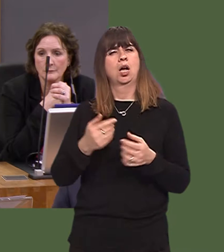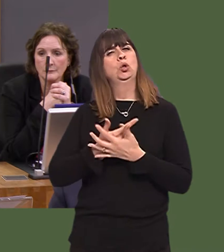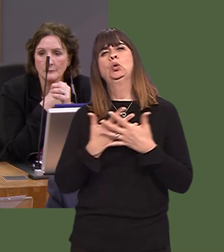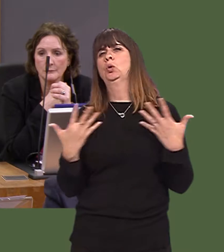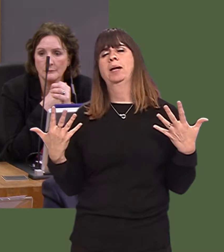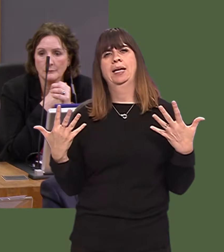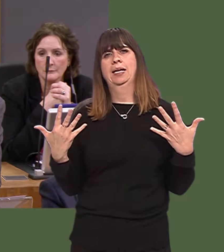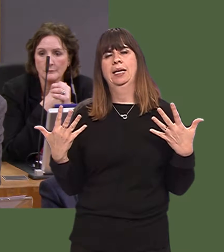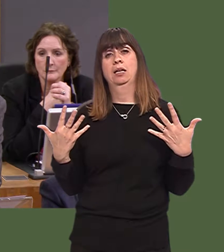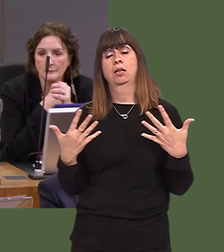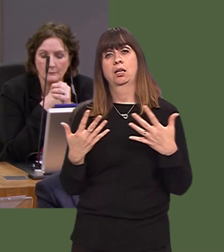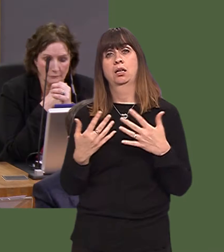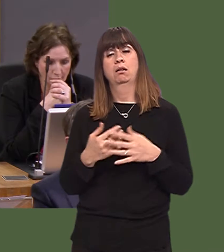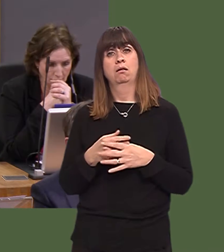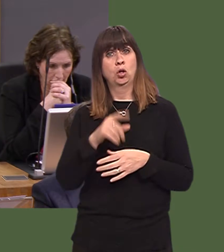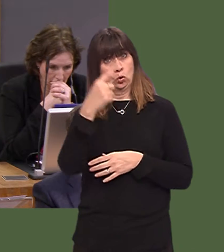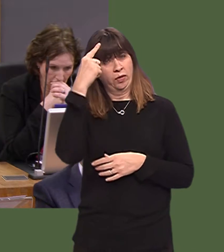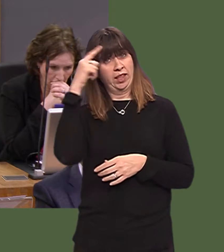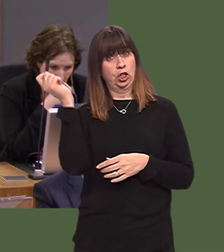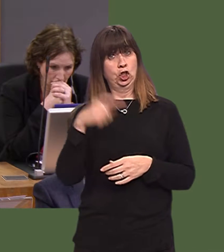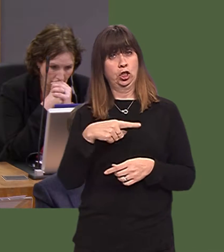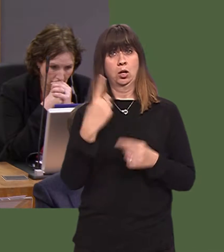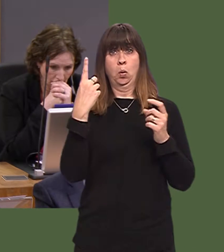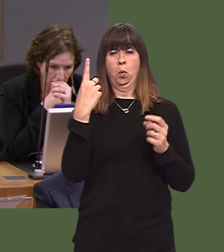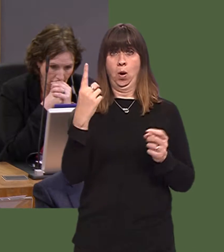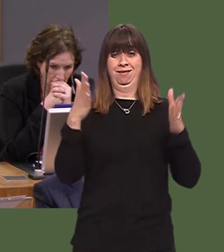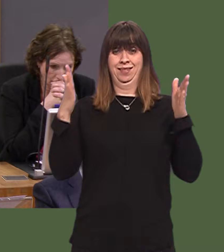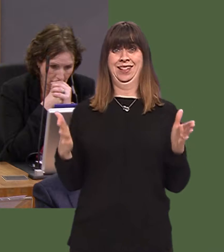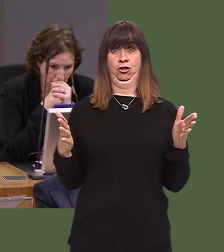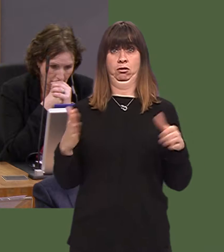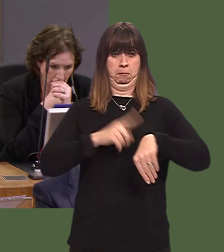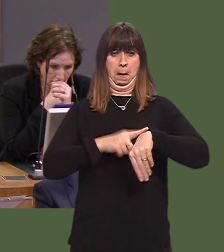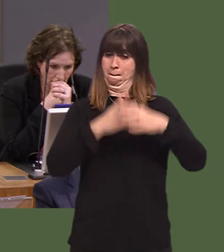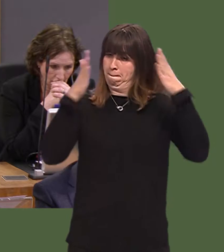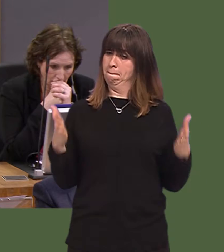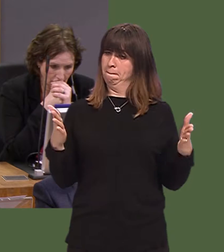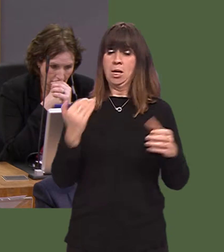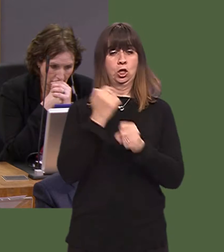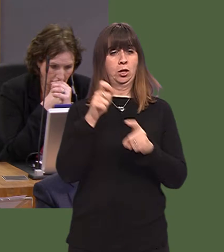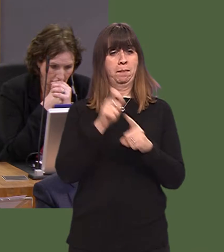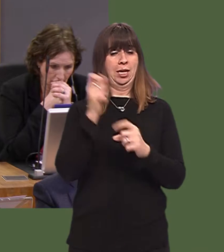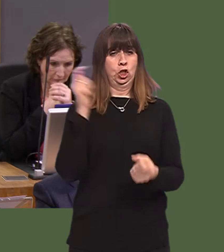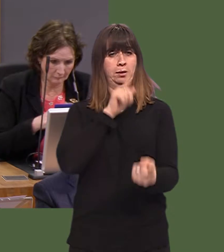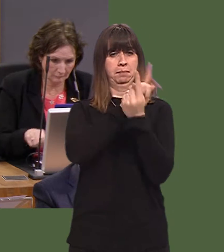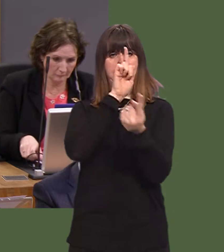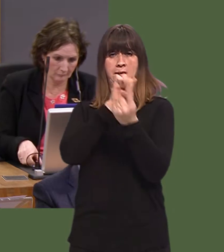Can he give us any idea what he thinks is the maximum number of patients that a GP can reasonably deal with in a working day?